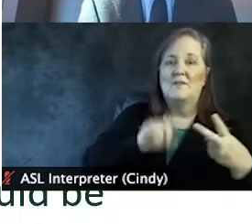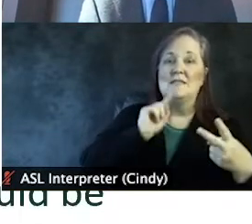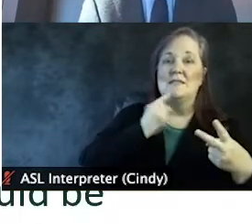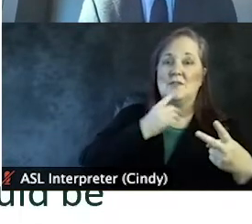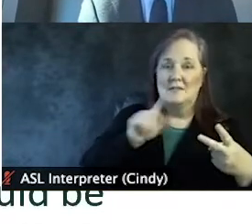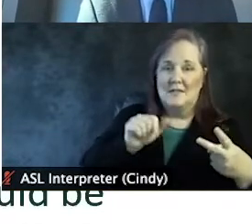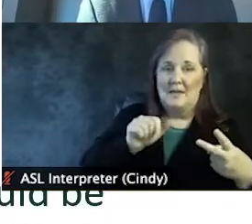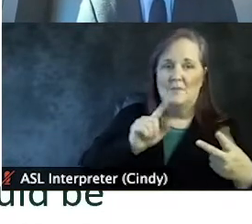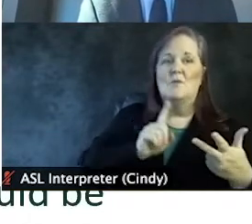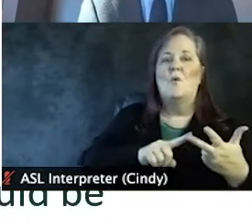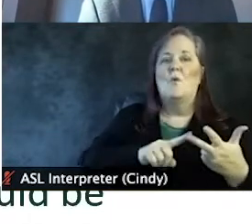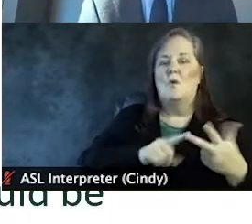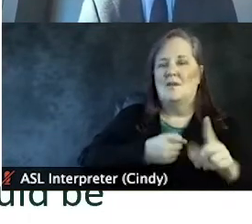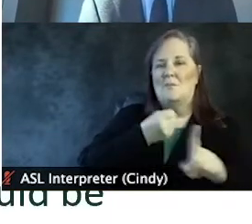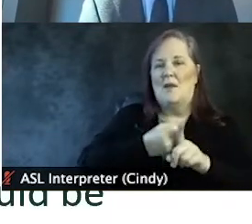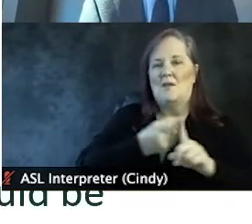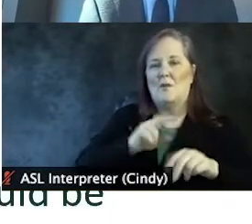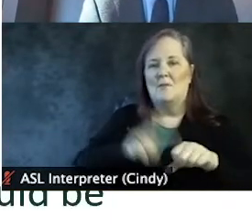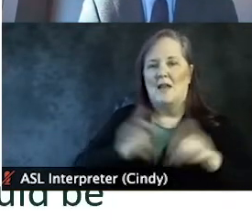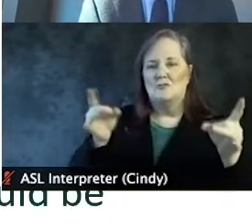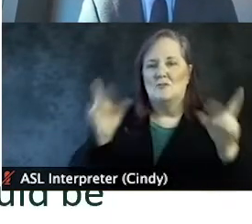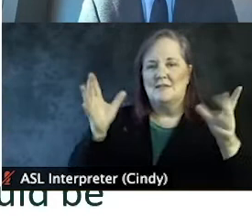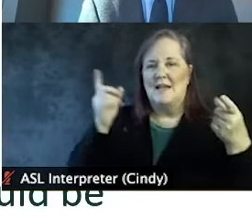for eligible homeowners would decrease property tax revenues.